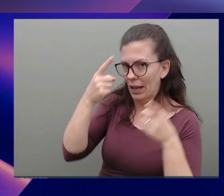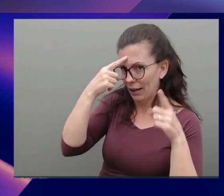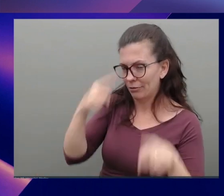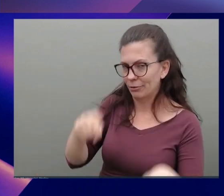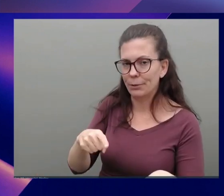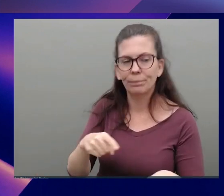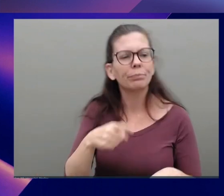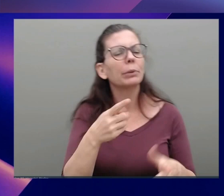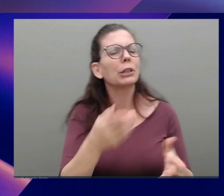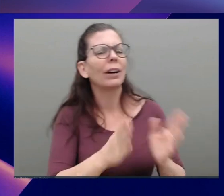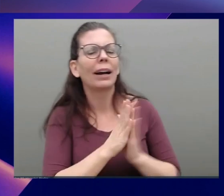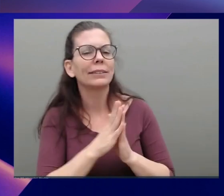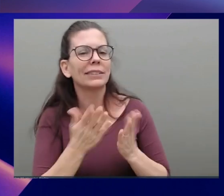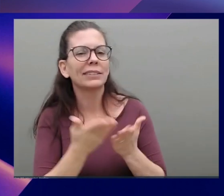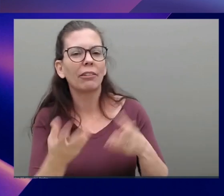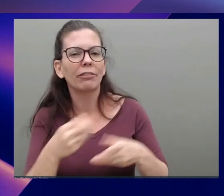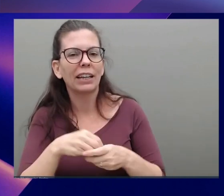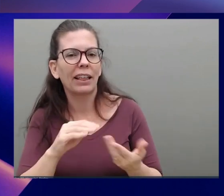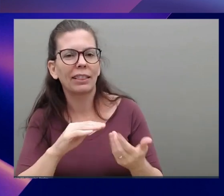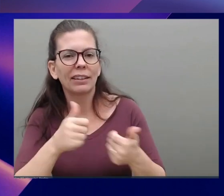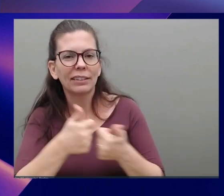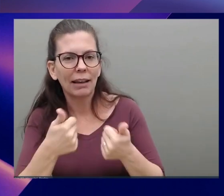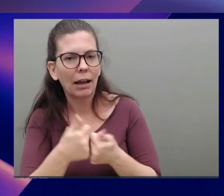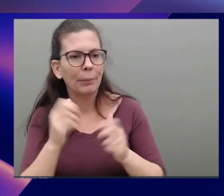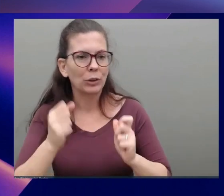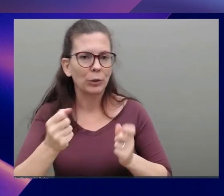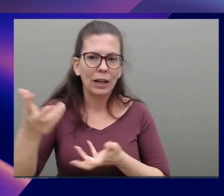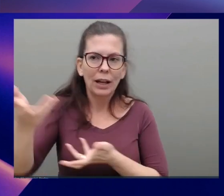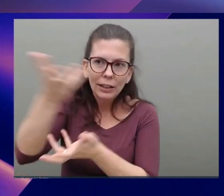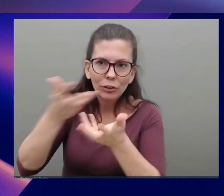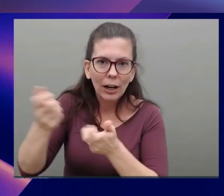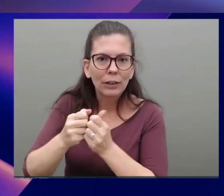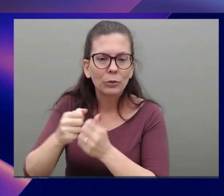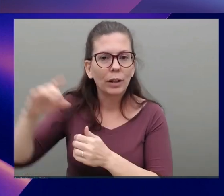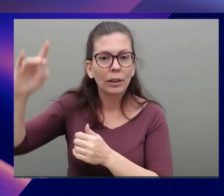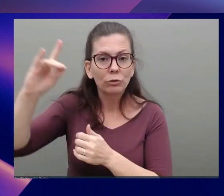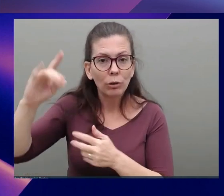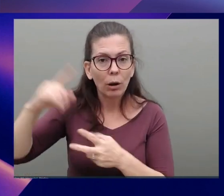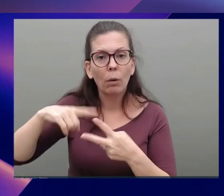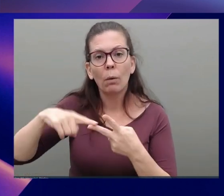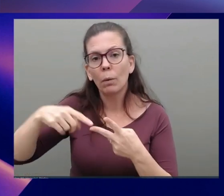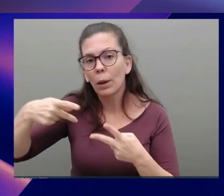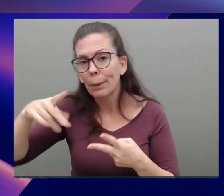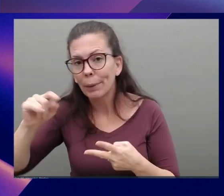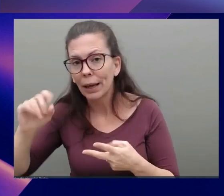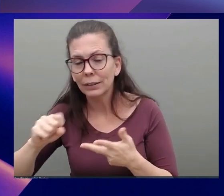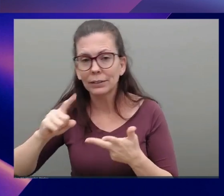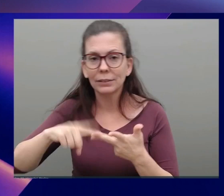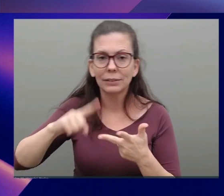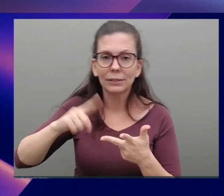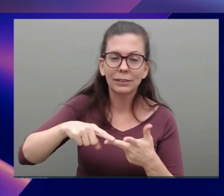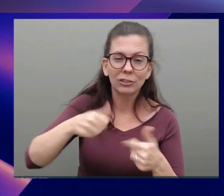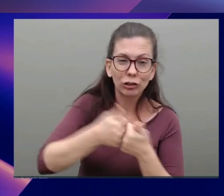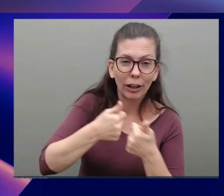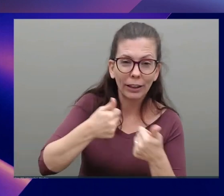You can interact with drones, you can do the challenges, you can get the pets. - Okay. You can unlock city customizations, feed customizations,